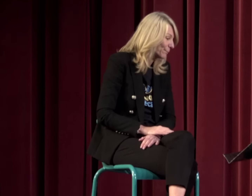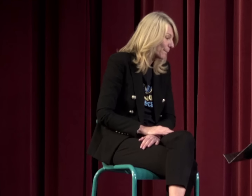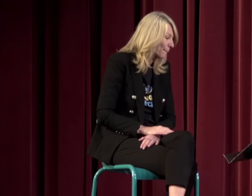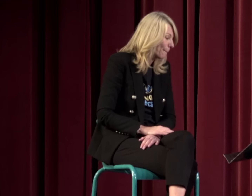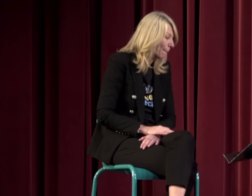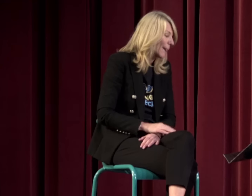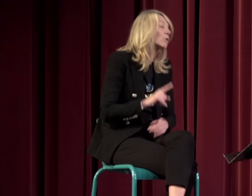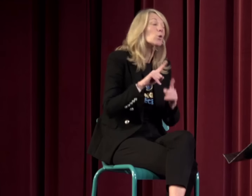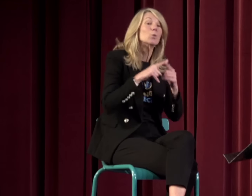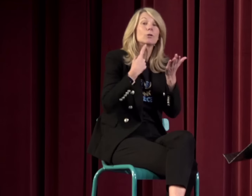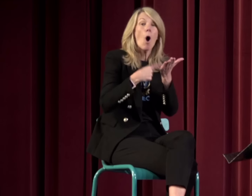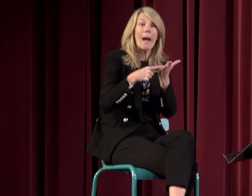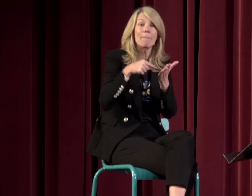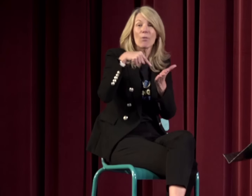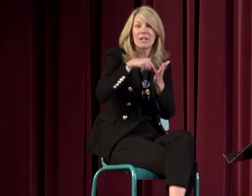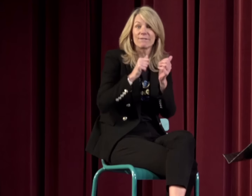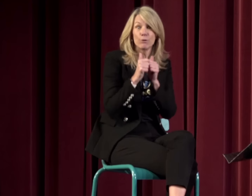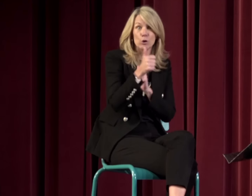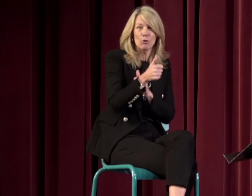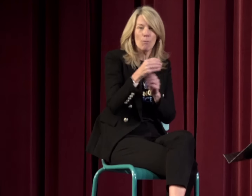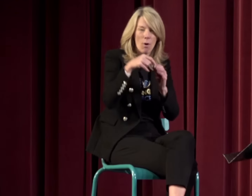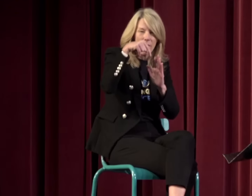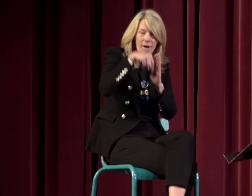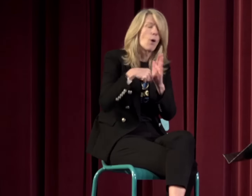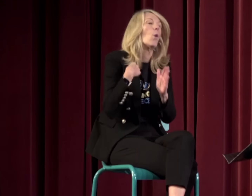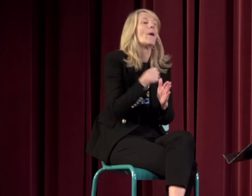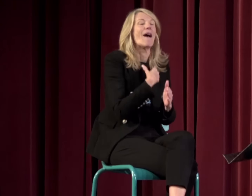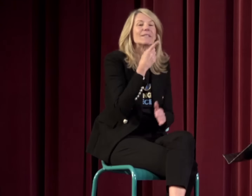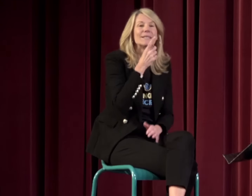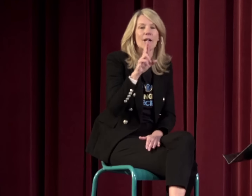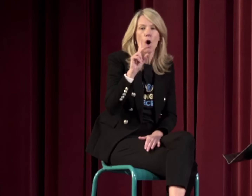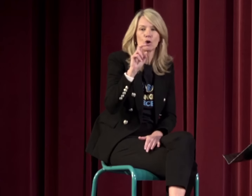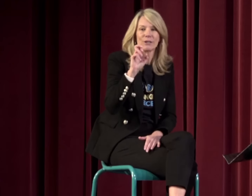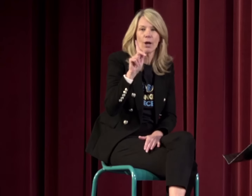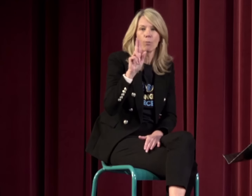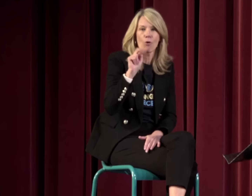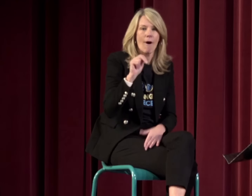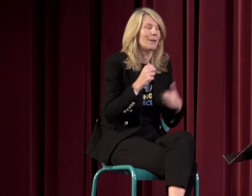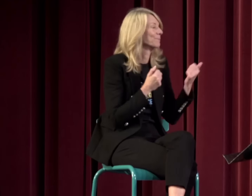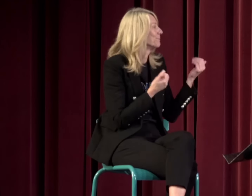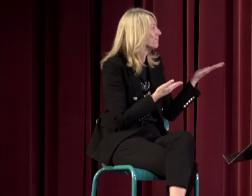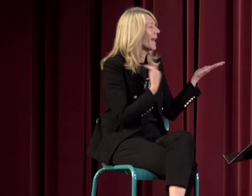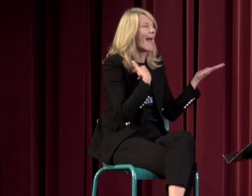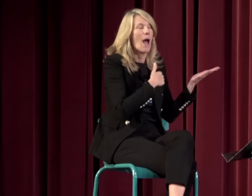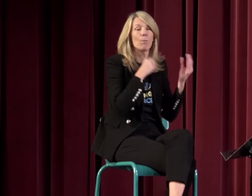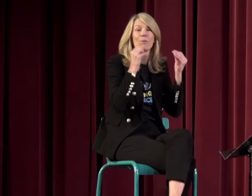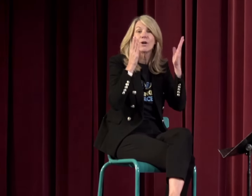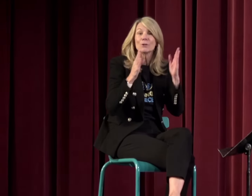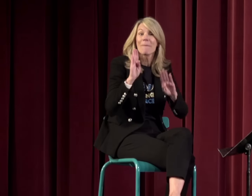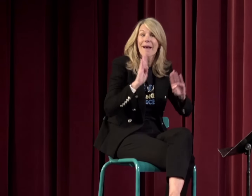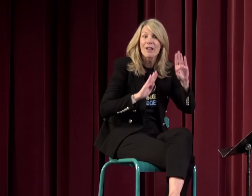To talk about this further, and in more depth, we have Dr. Derek Braun,